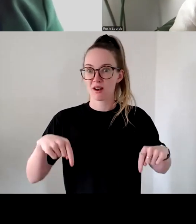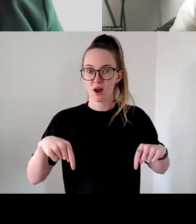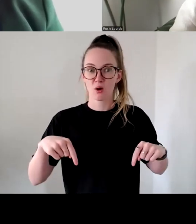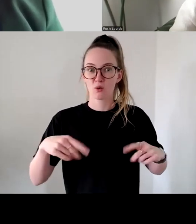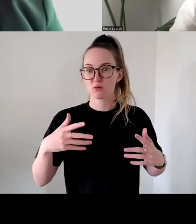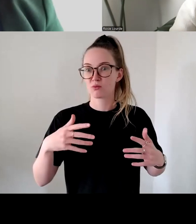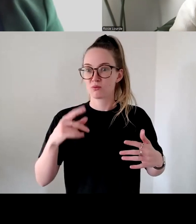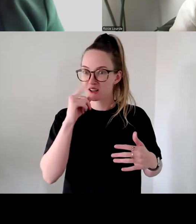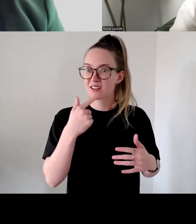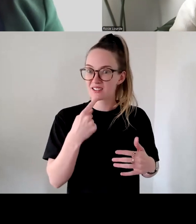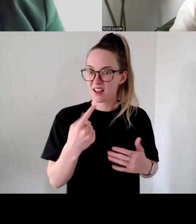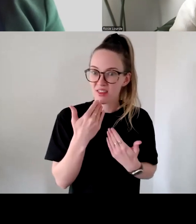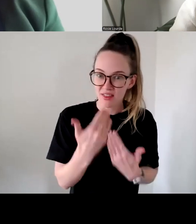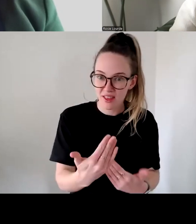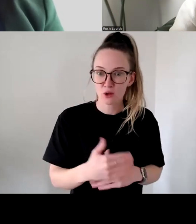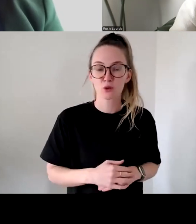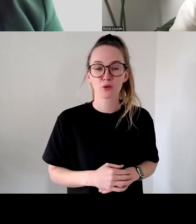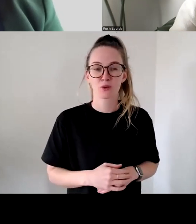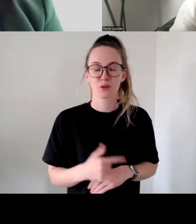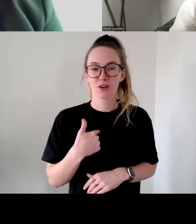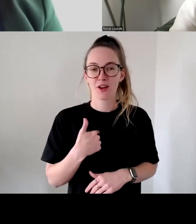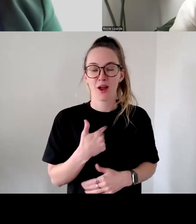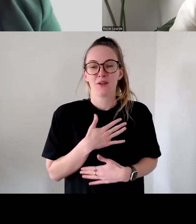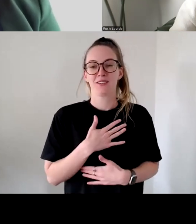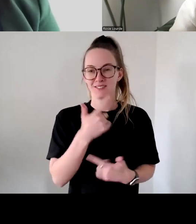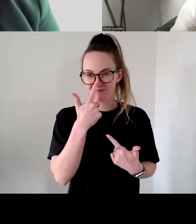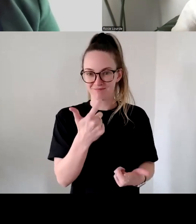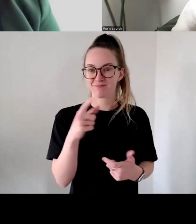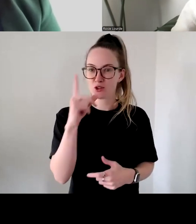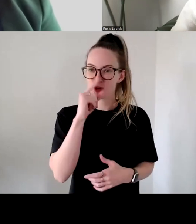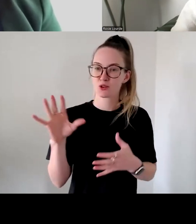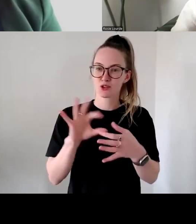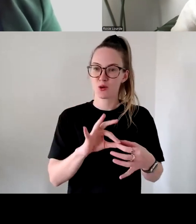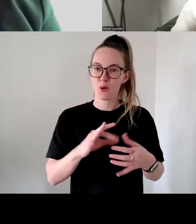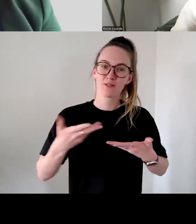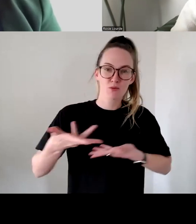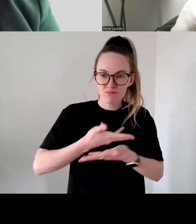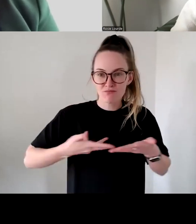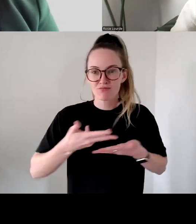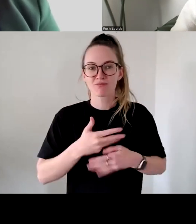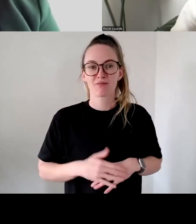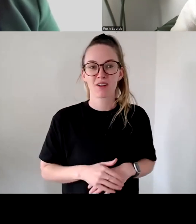you. I was so delighted you could join me for this chat and I know your real life experience